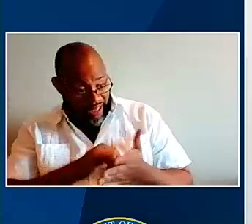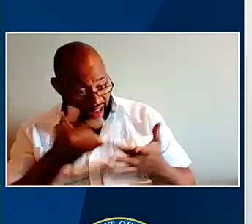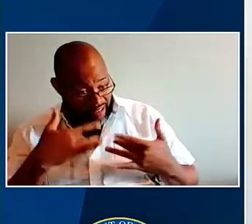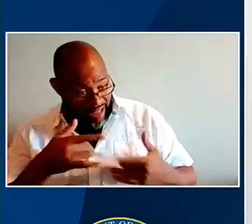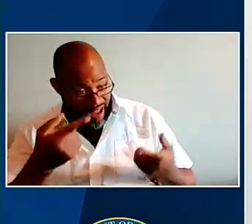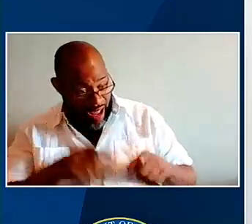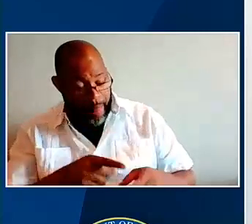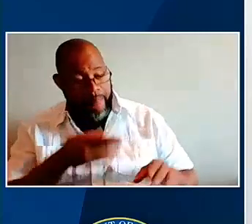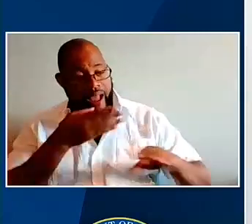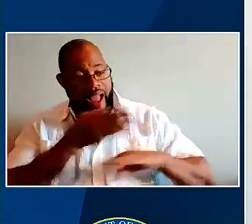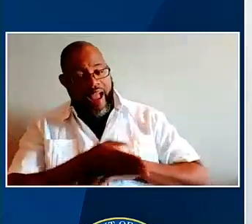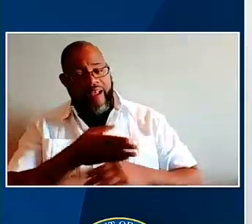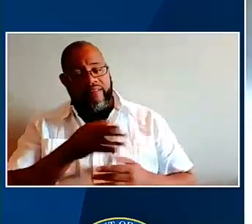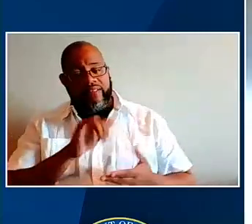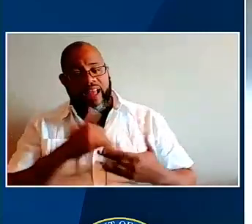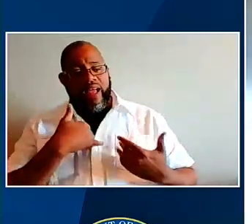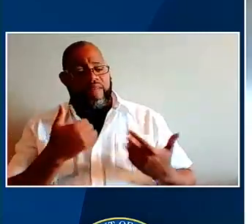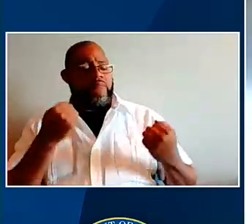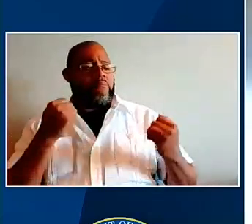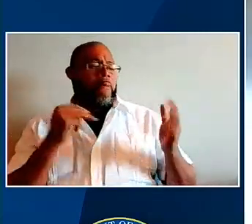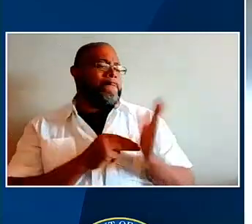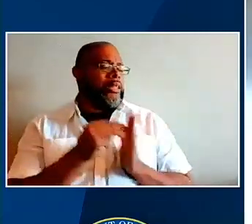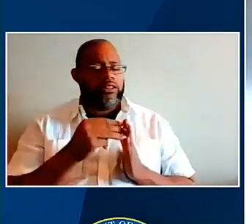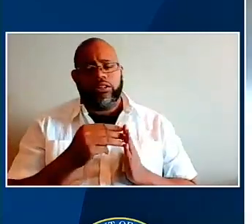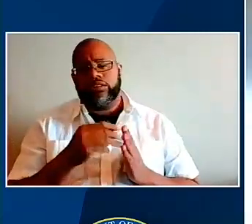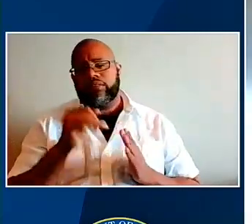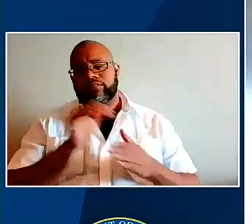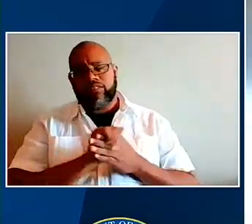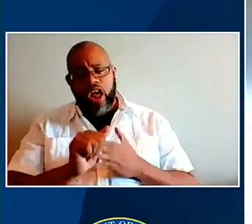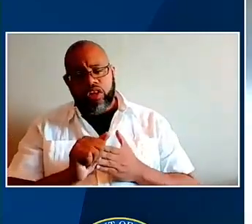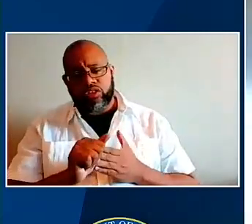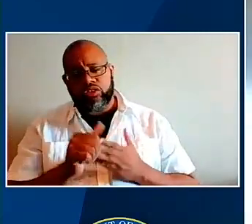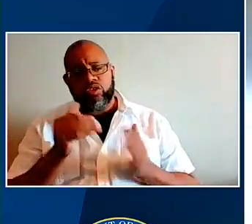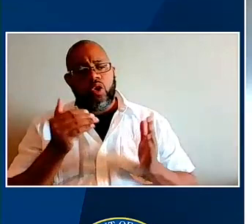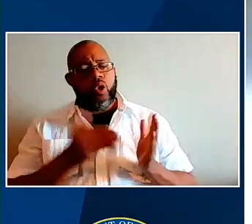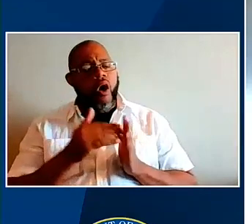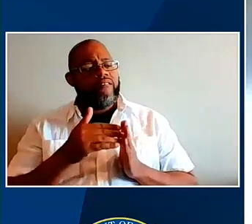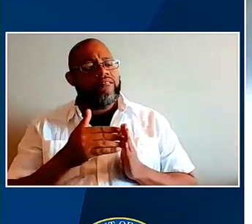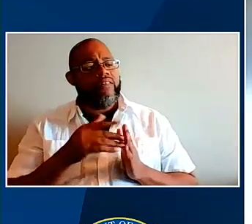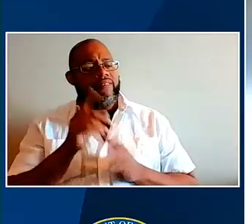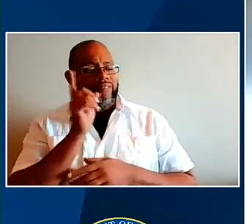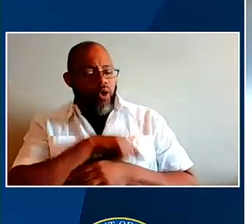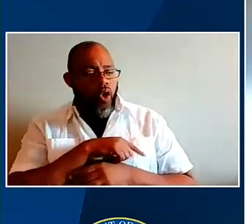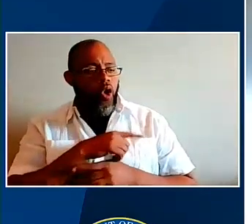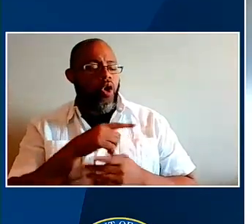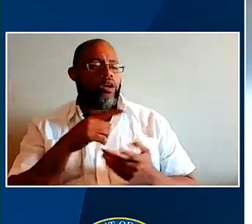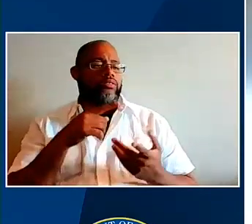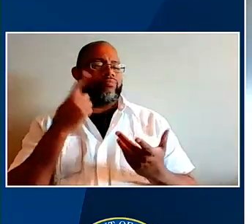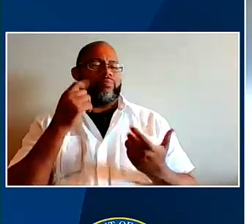there's been millions of dollars, often of fraud for years and decades.